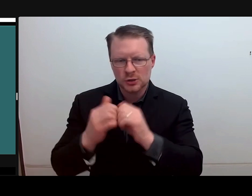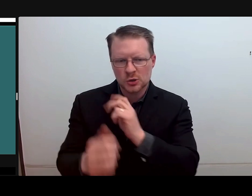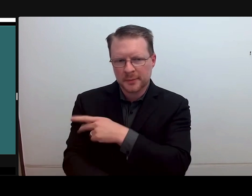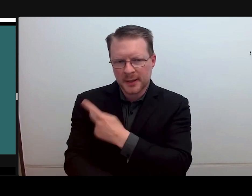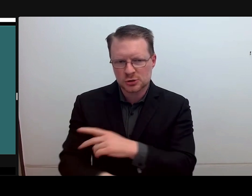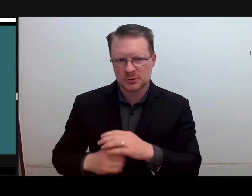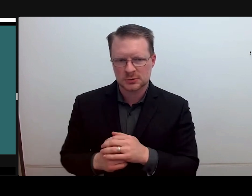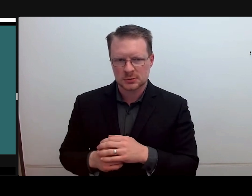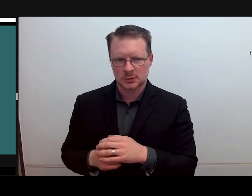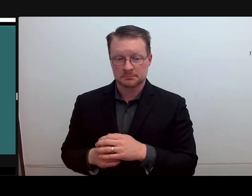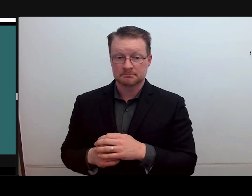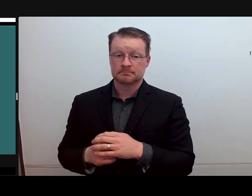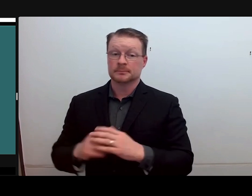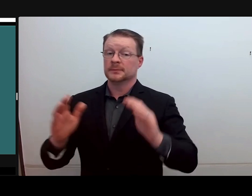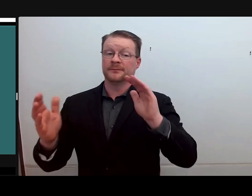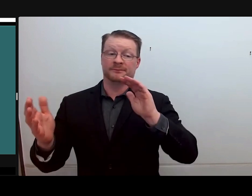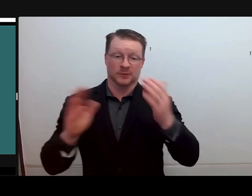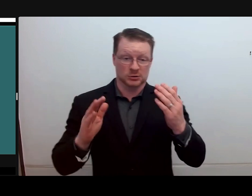oral communication with patients--